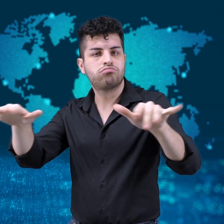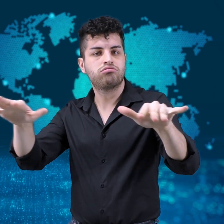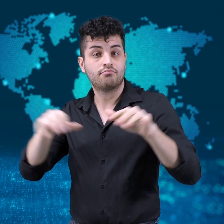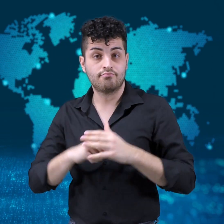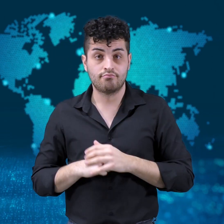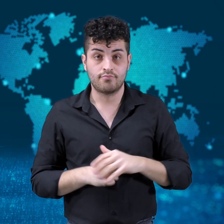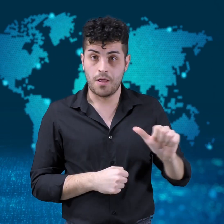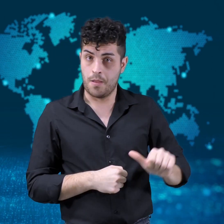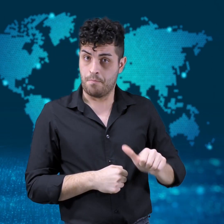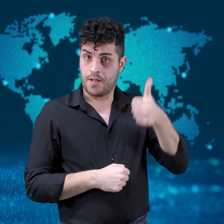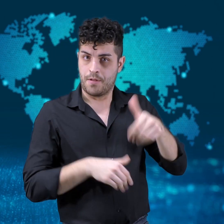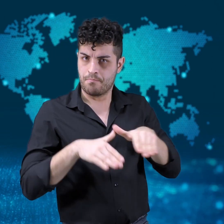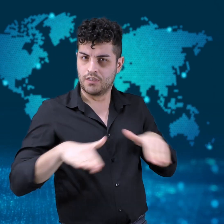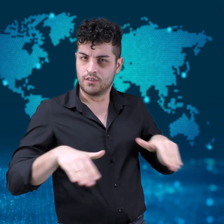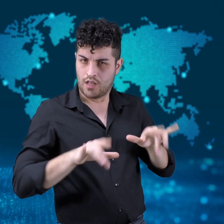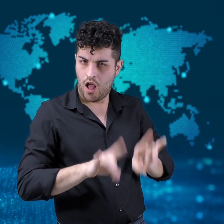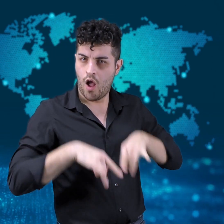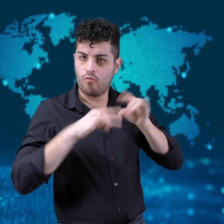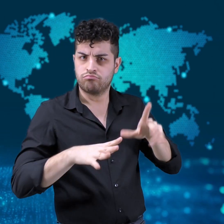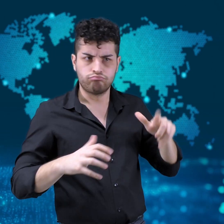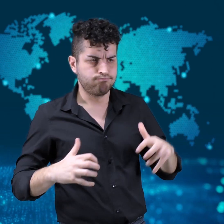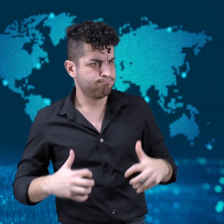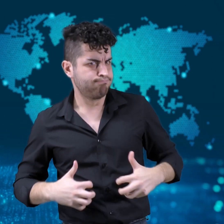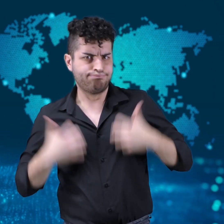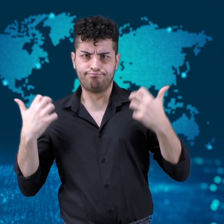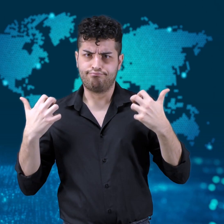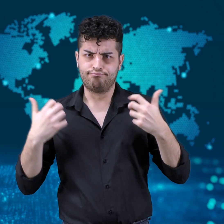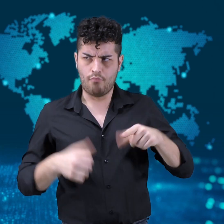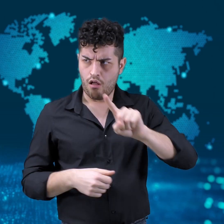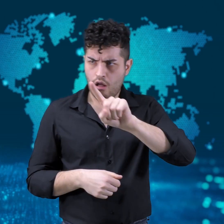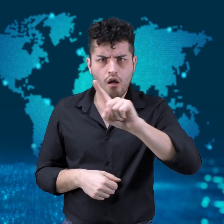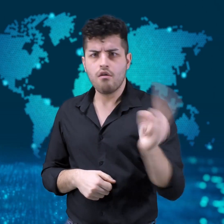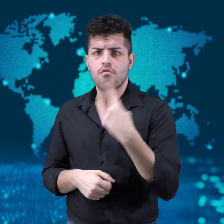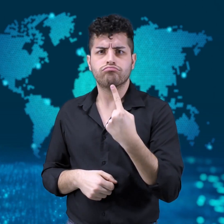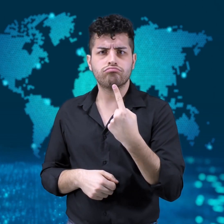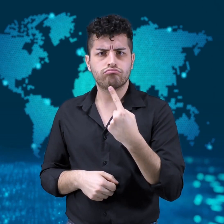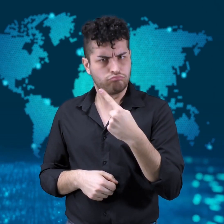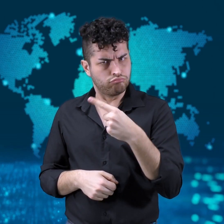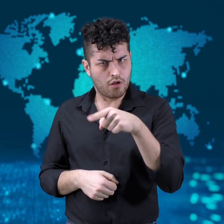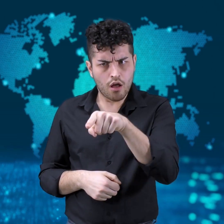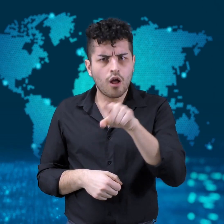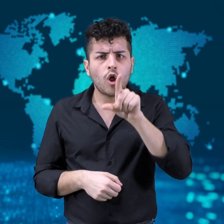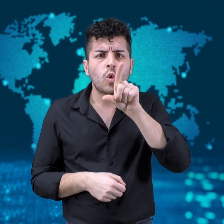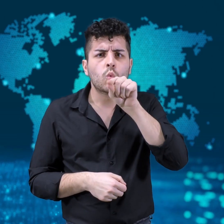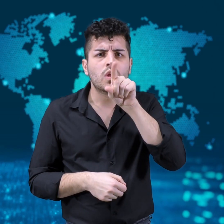and requested Twitter to remove the photo.